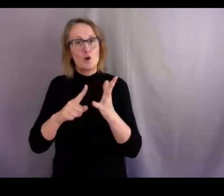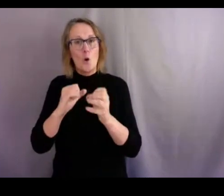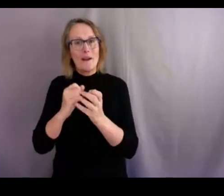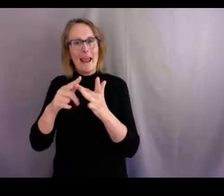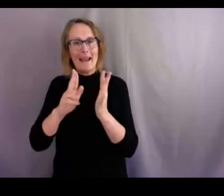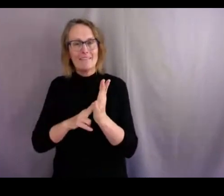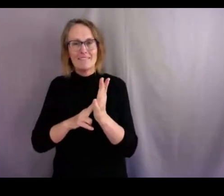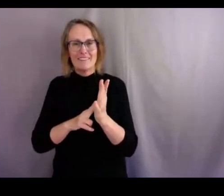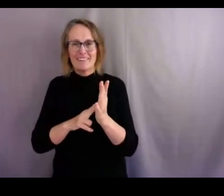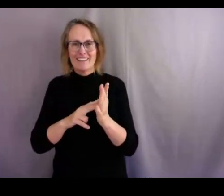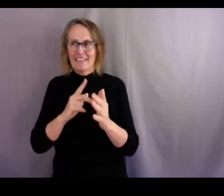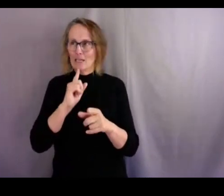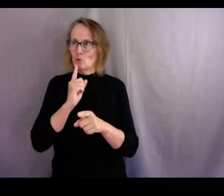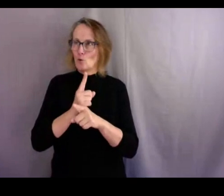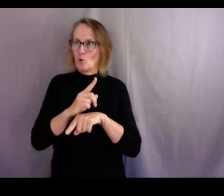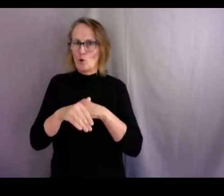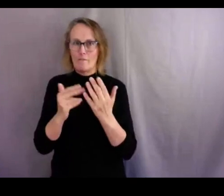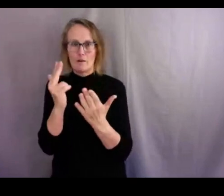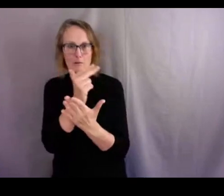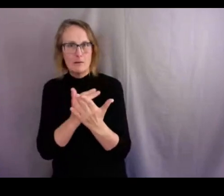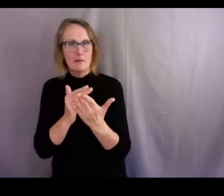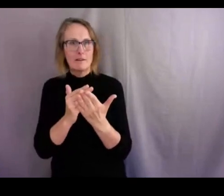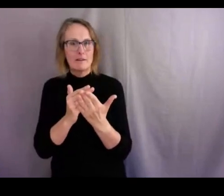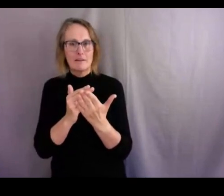He talks about her Rafaelish face,